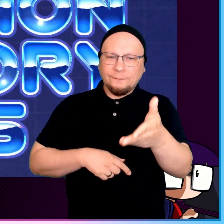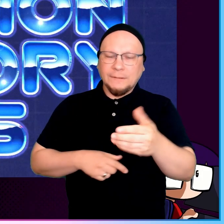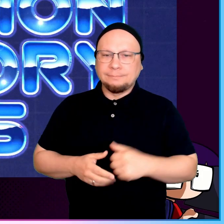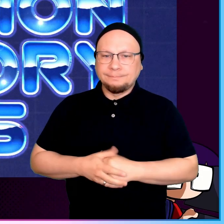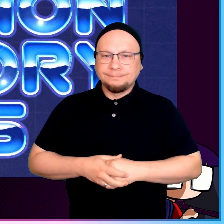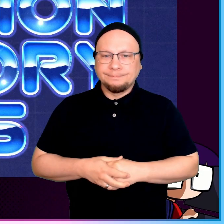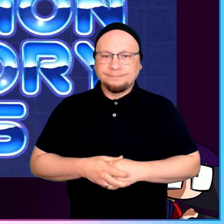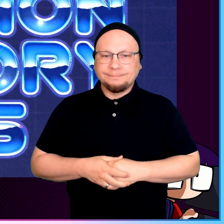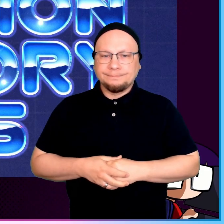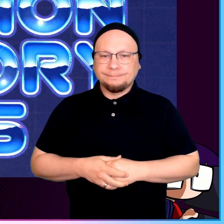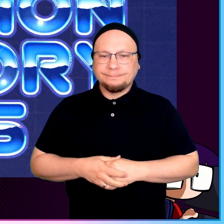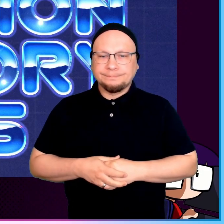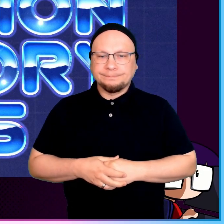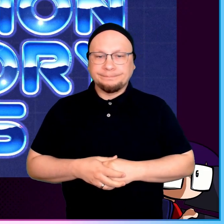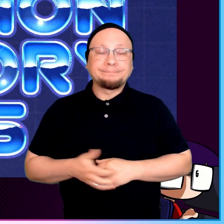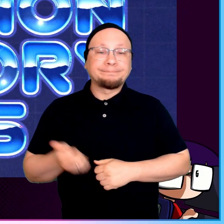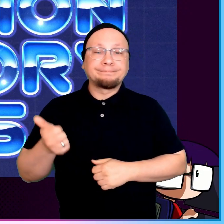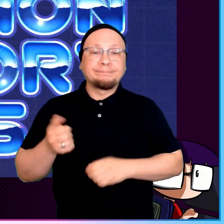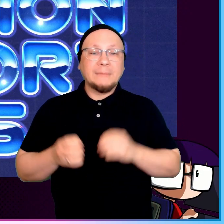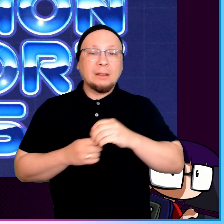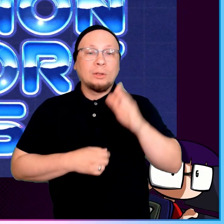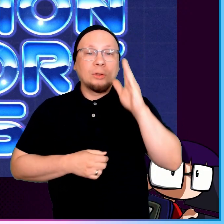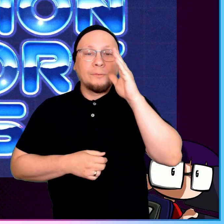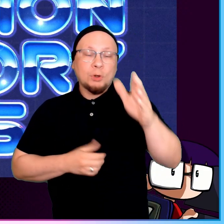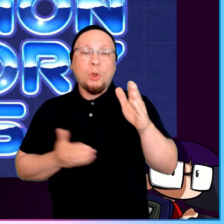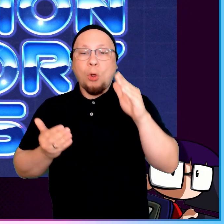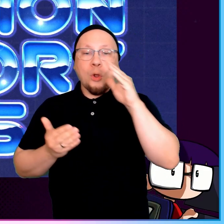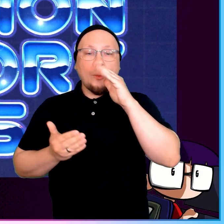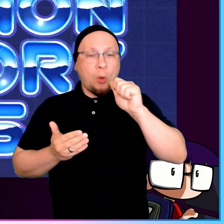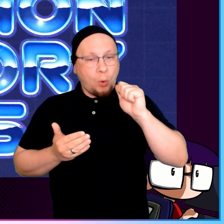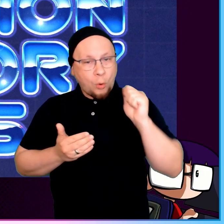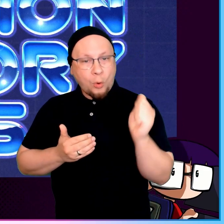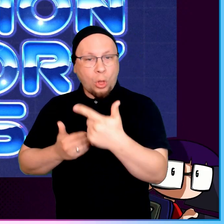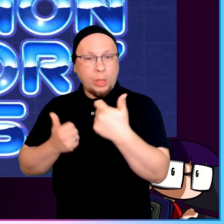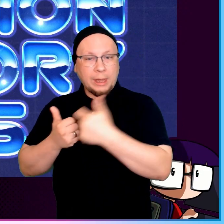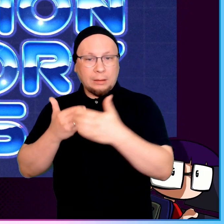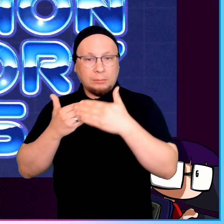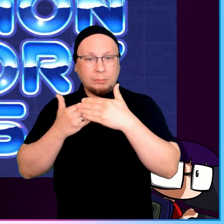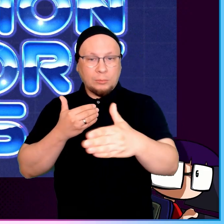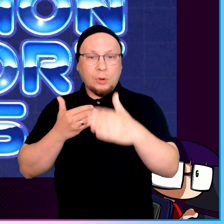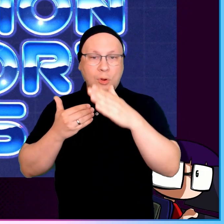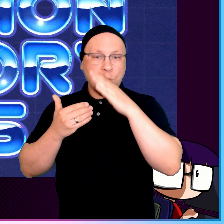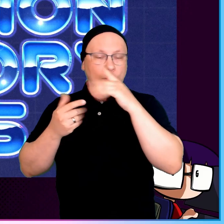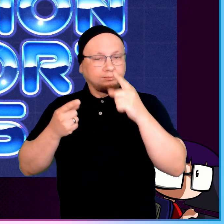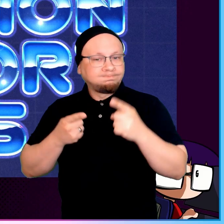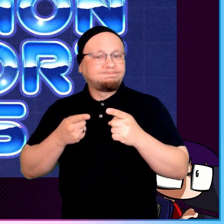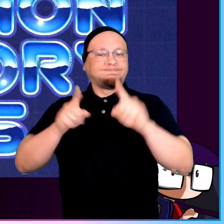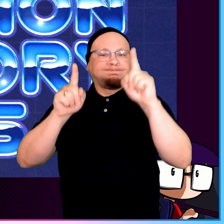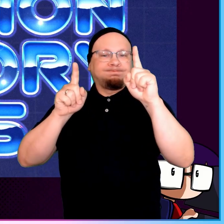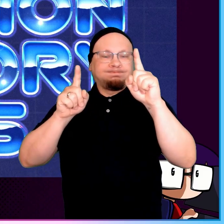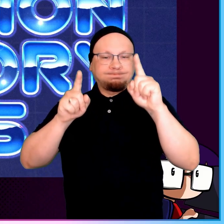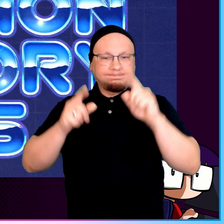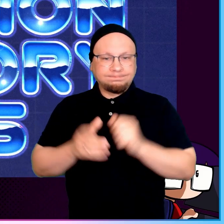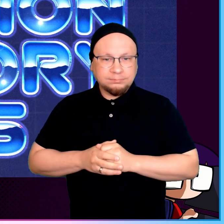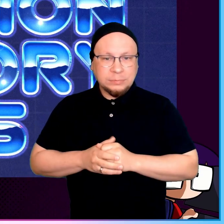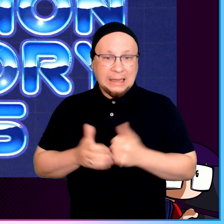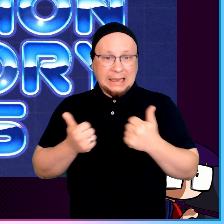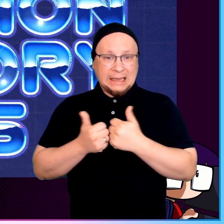Moving forward, I'm hoping to ensure all our stories are as accessible as we can make them. Gaming should be for everyone.